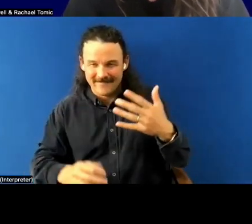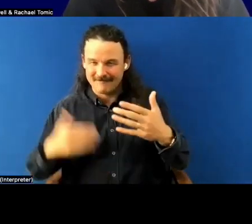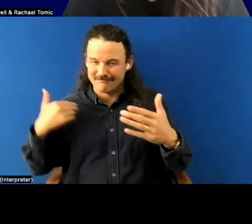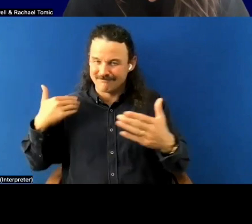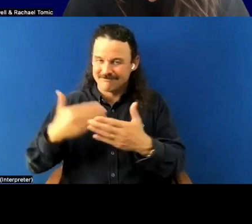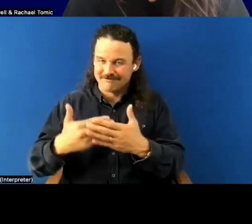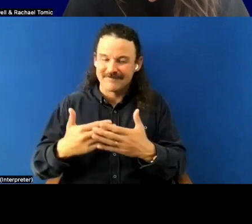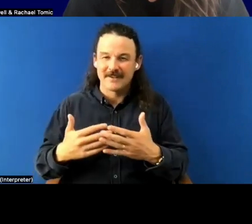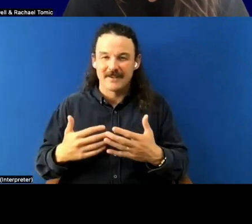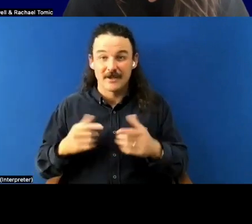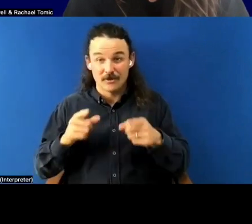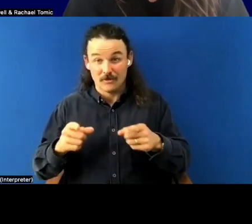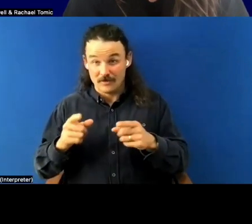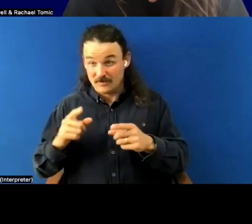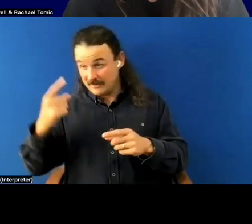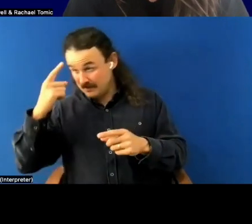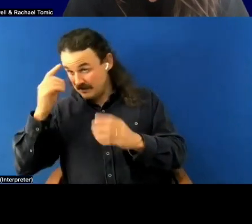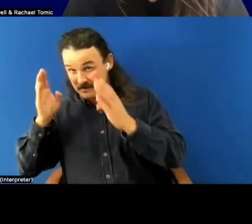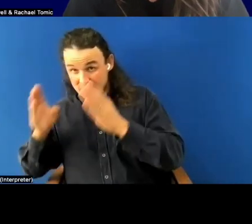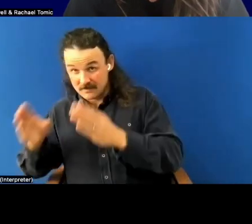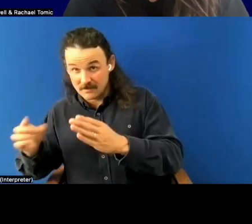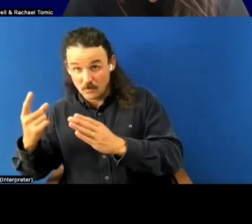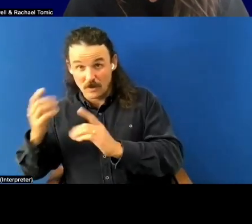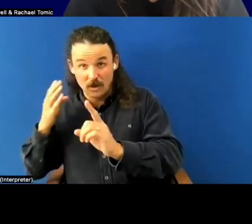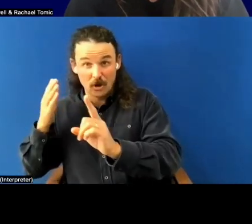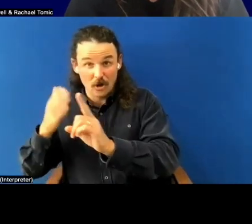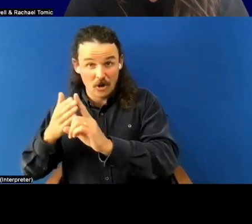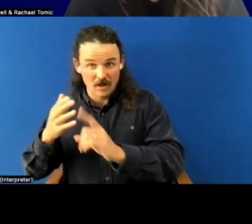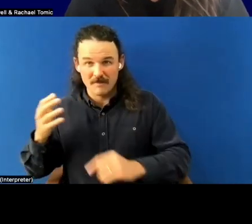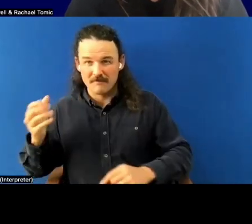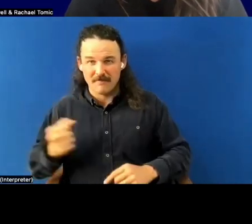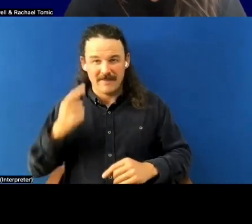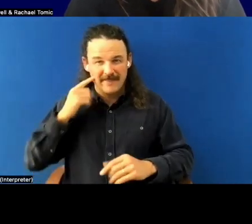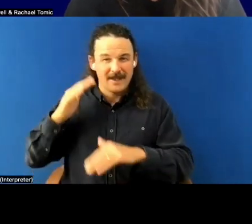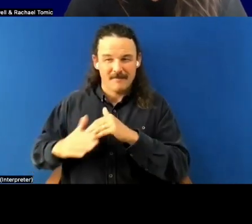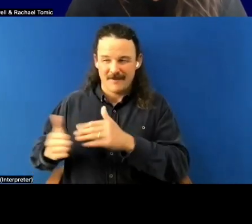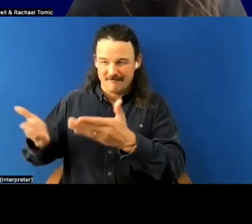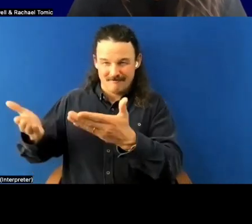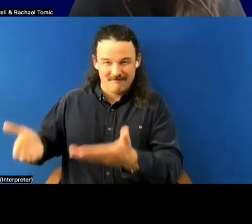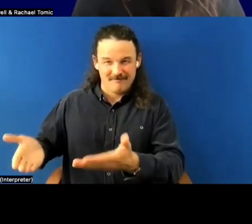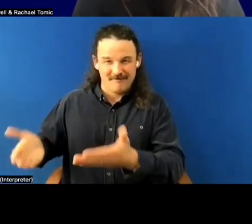you need to be thinking about the individual as a whole, really.